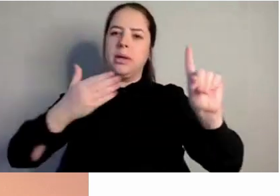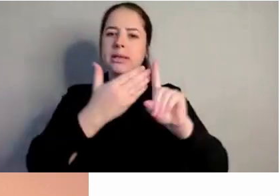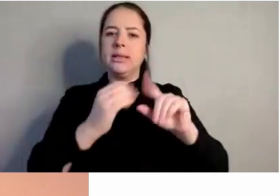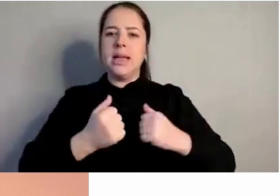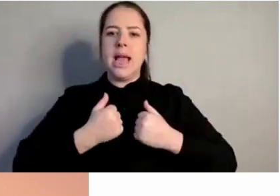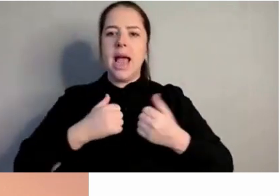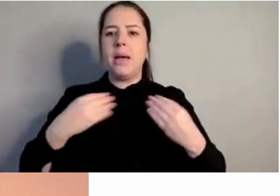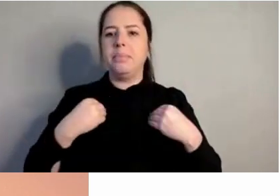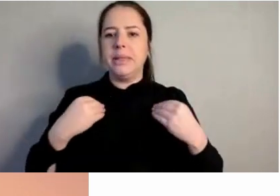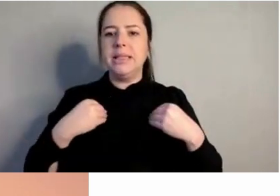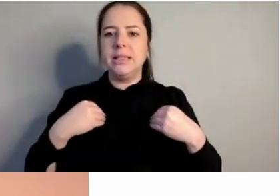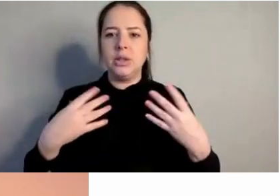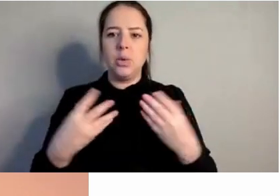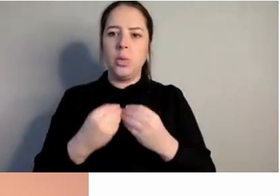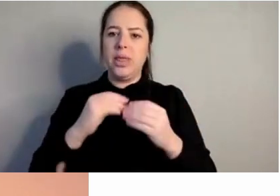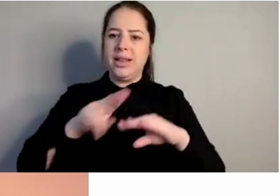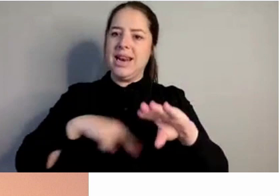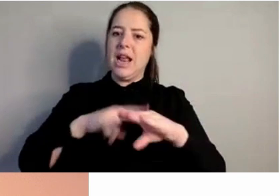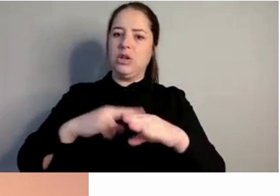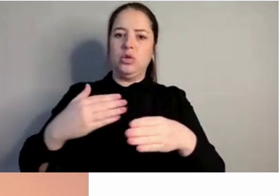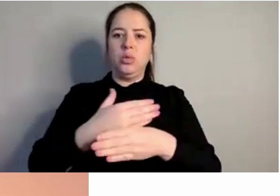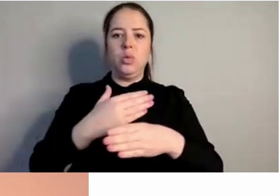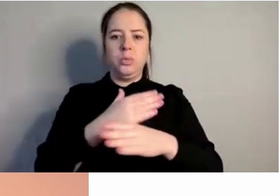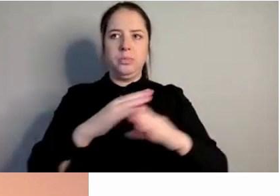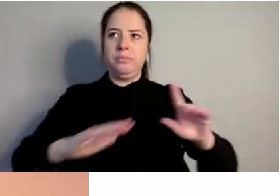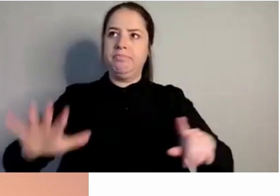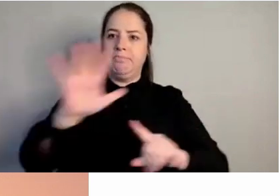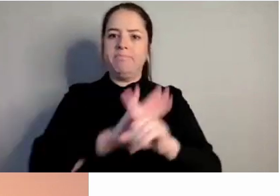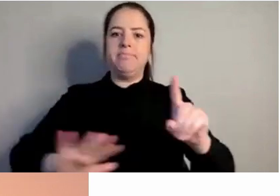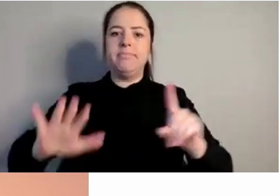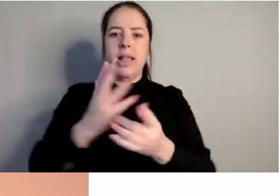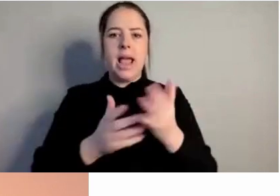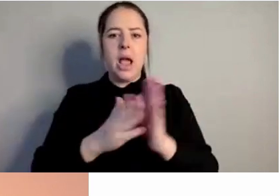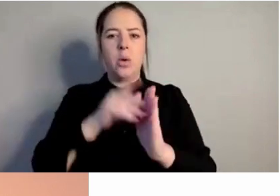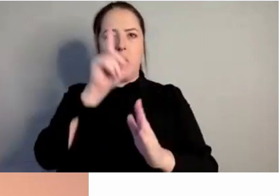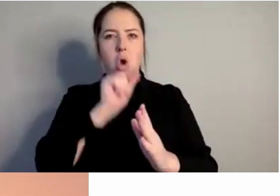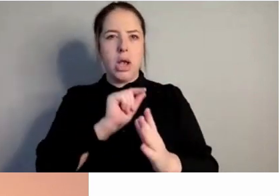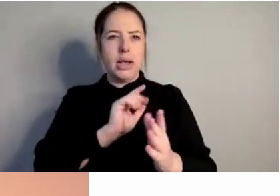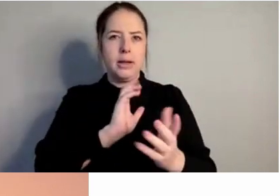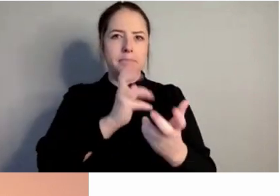within the national democracy, and understanding how we can fulfill that most effectively. As well as looking on the website,